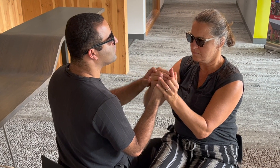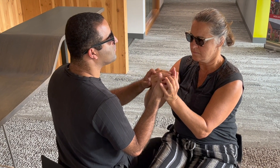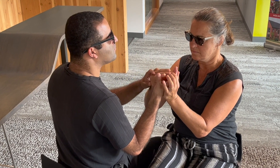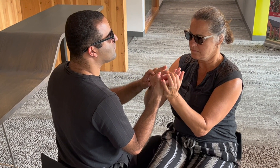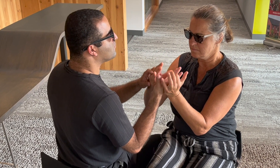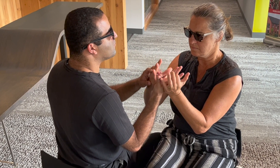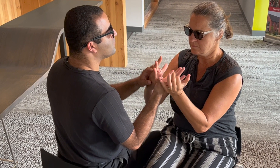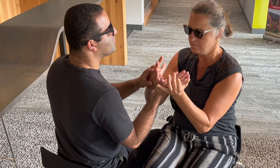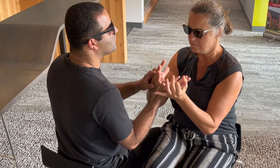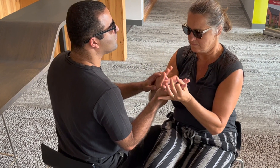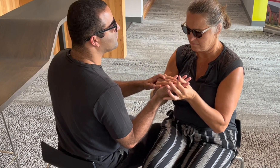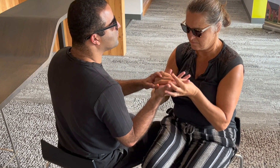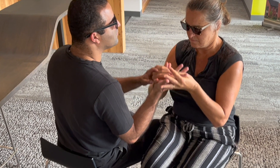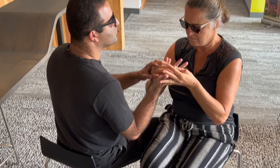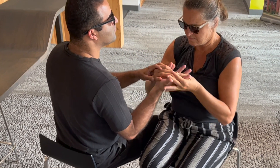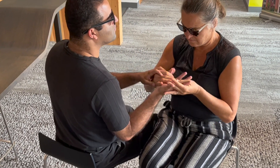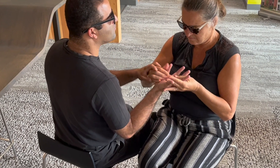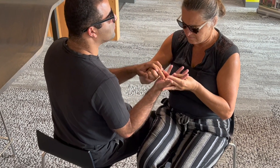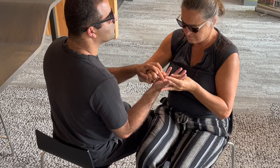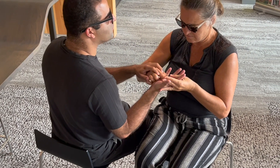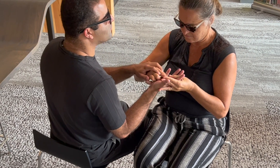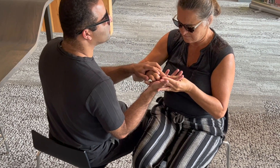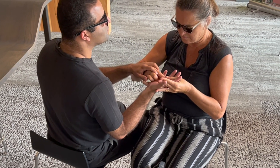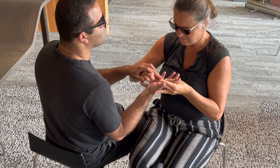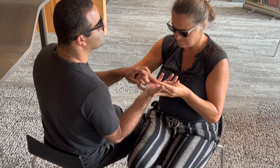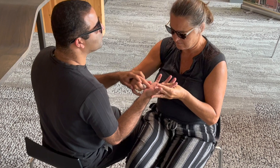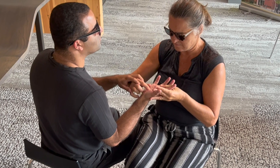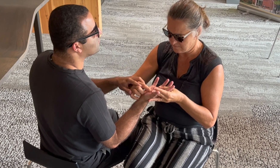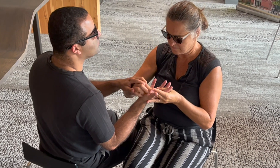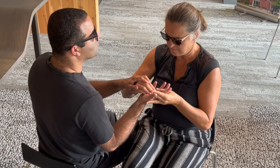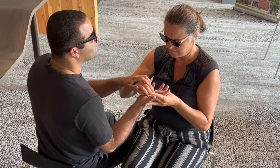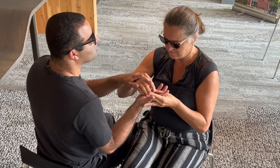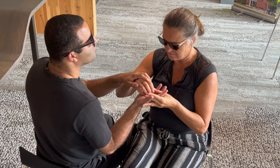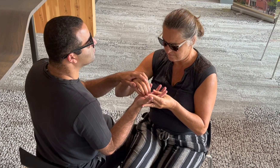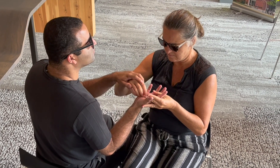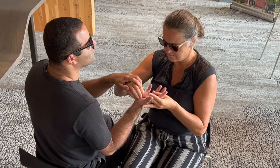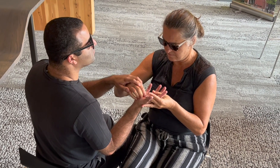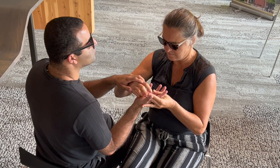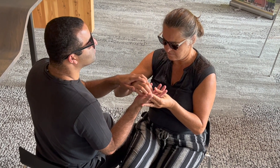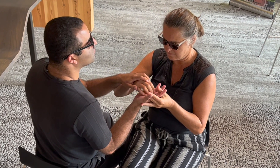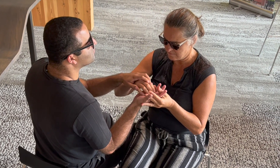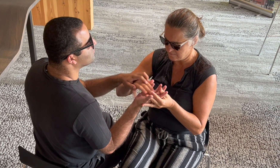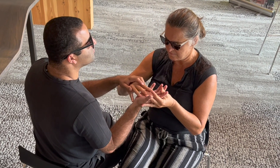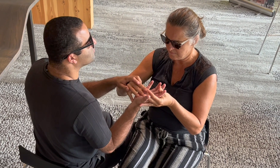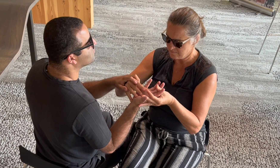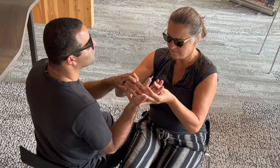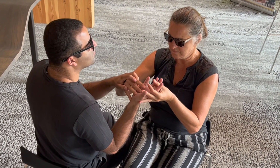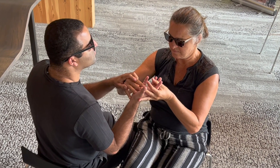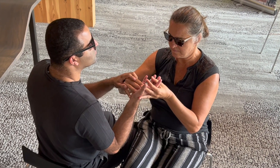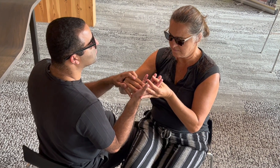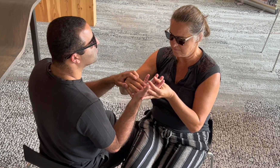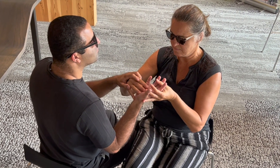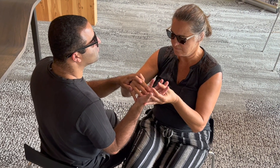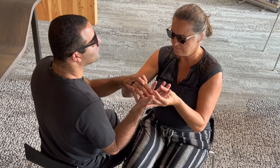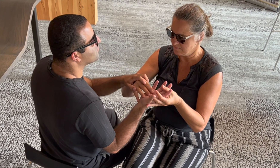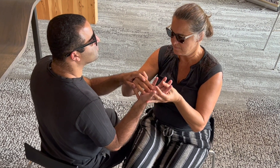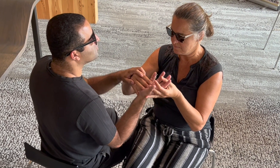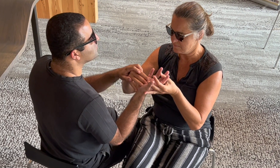and the petals reaching outward by peeling open the fingers. The open H2 hand then becomes a blossom with a circular center filled with a stamen